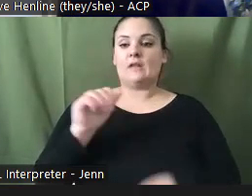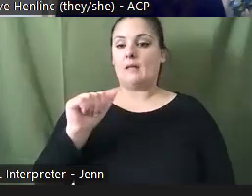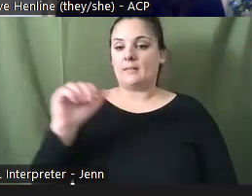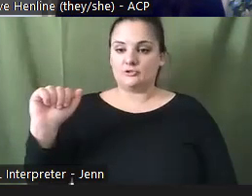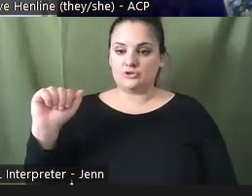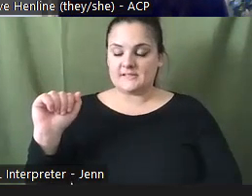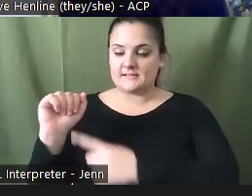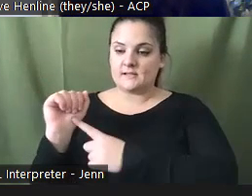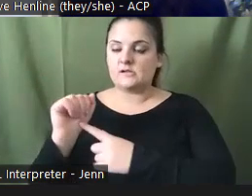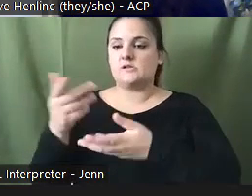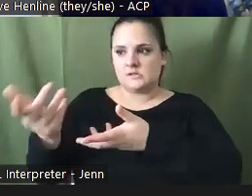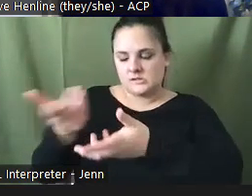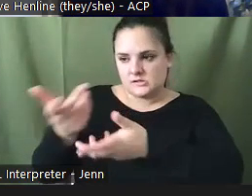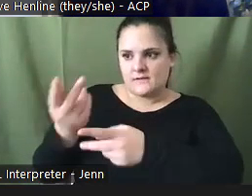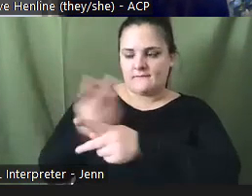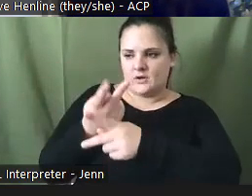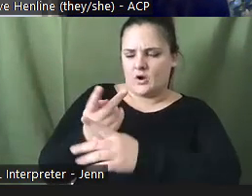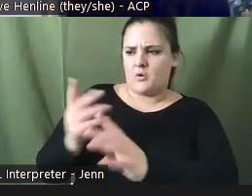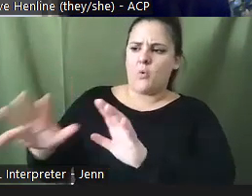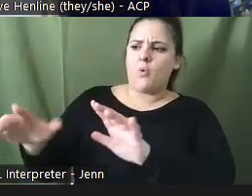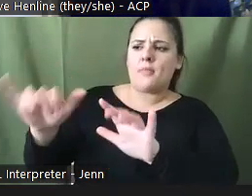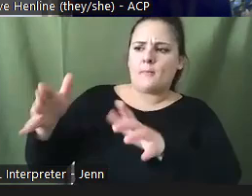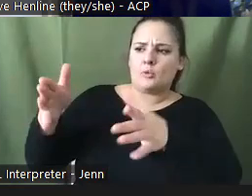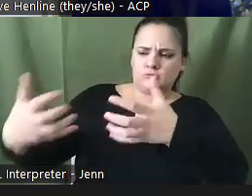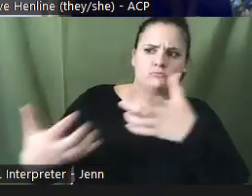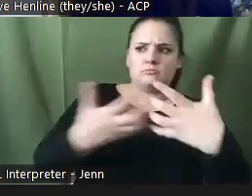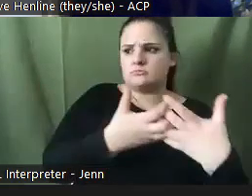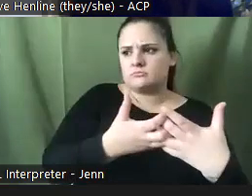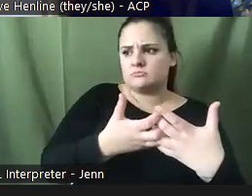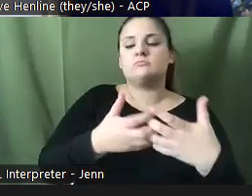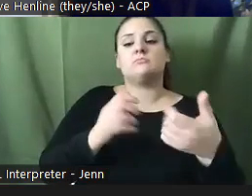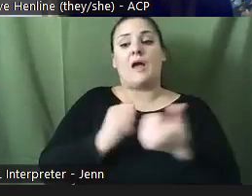If somebody has either just moved or is planning on moving soon, that would be an